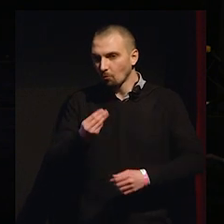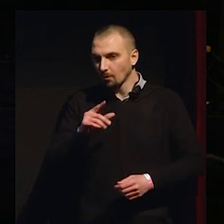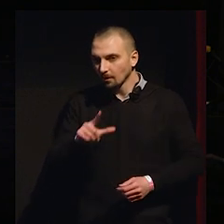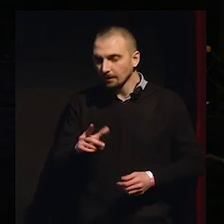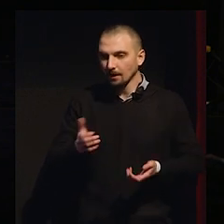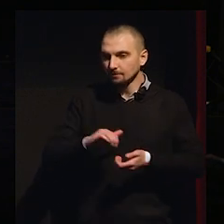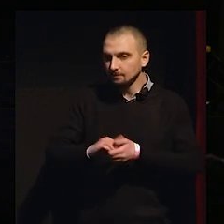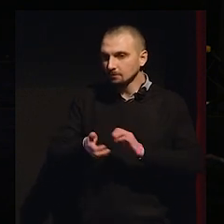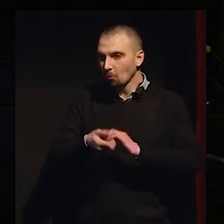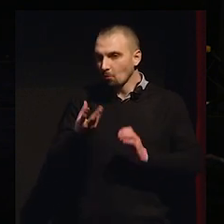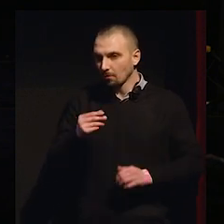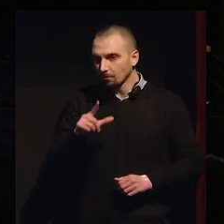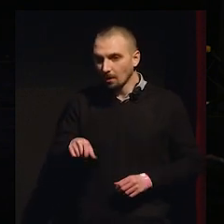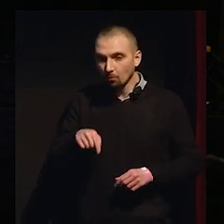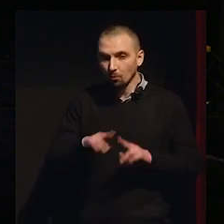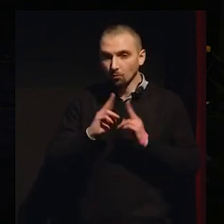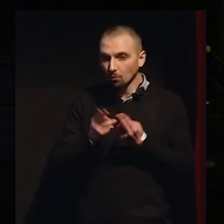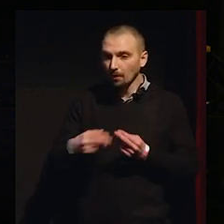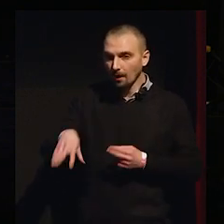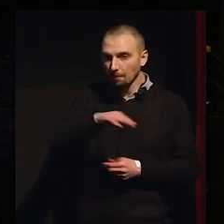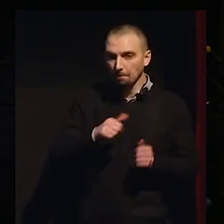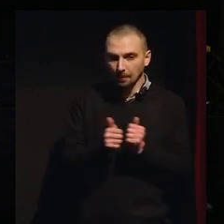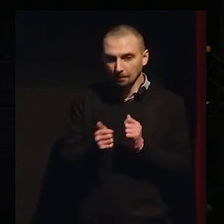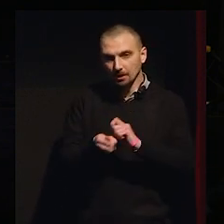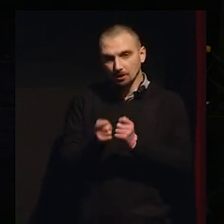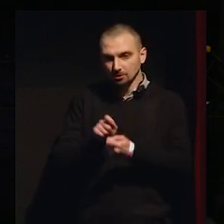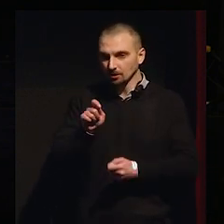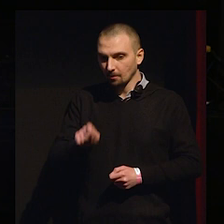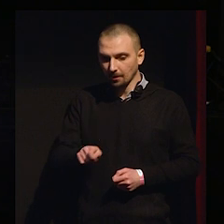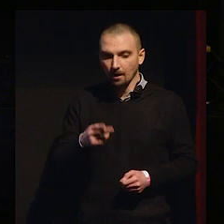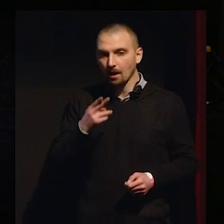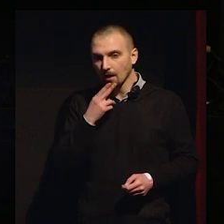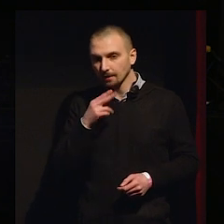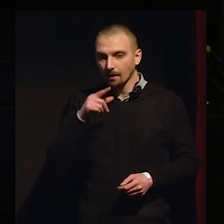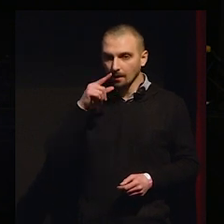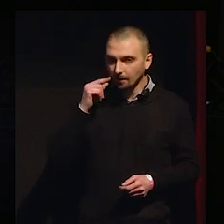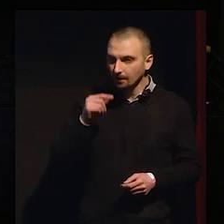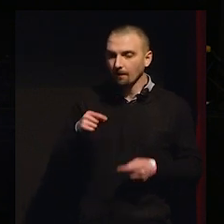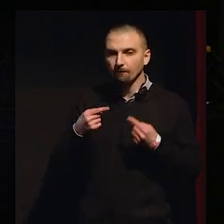Cause we’ll change this world together, we are together. Women, men, it doesn’t matter.